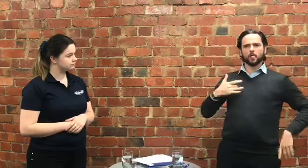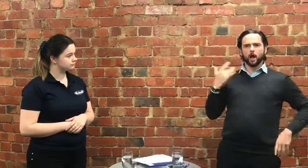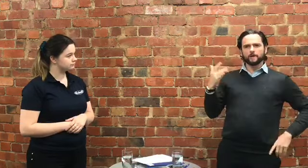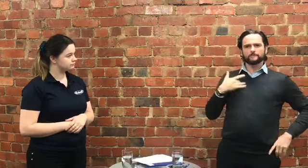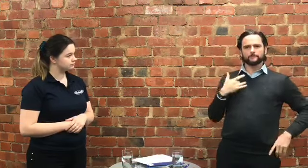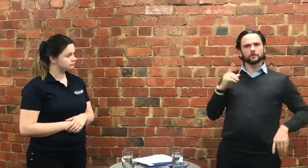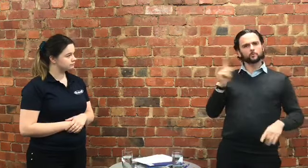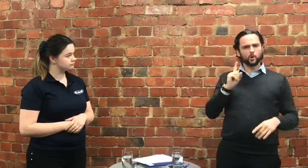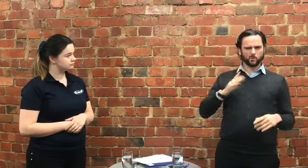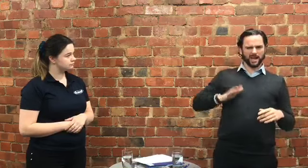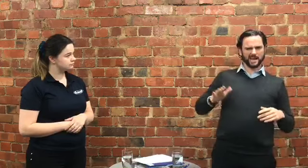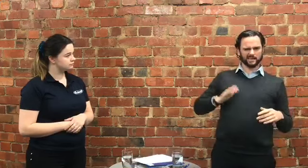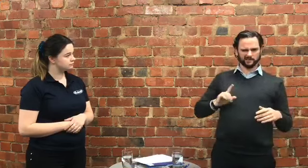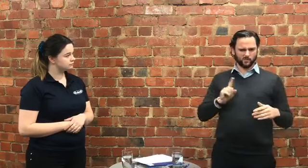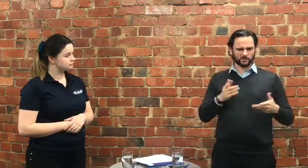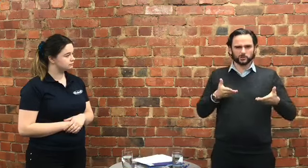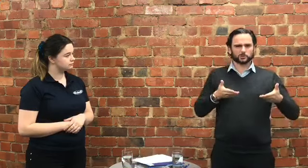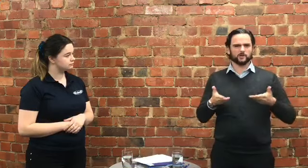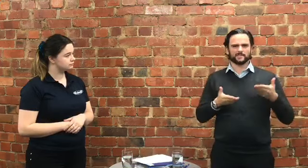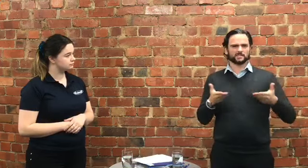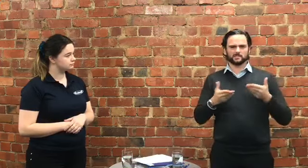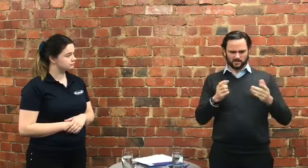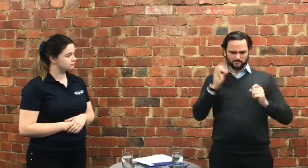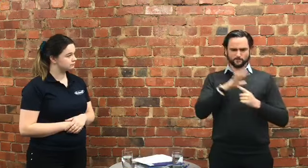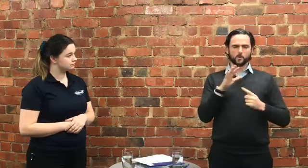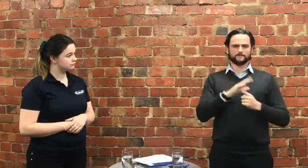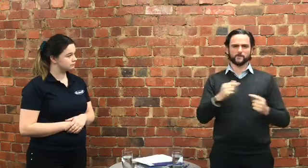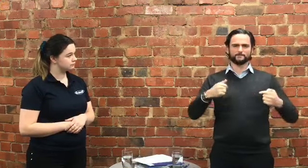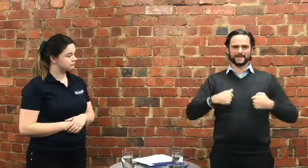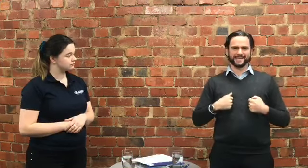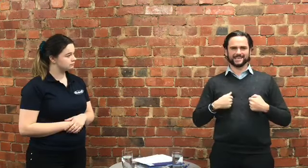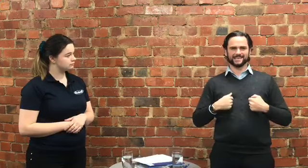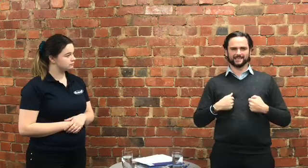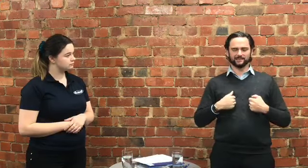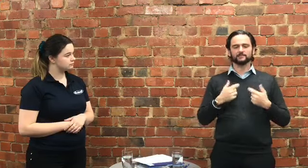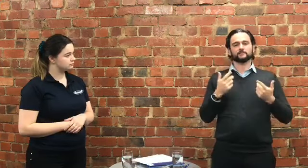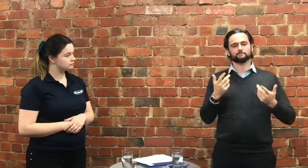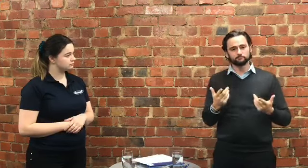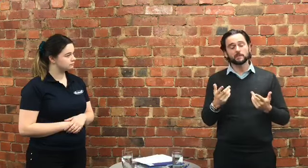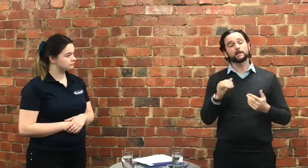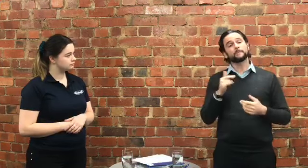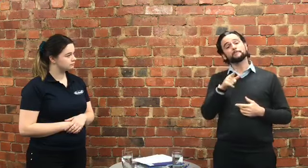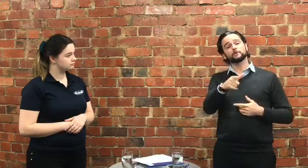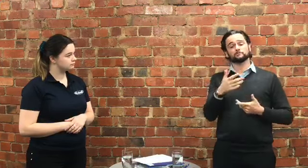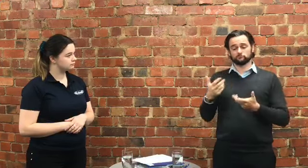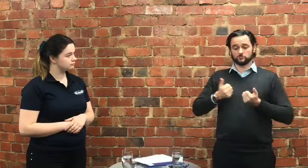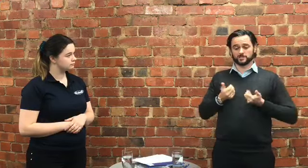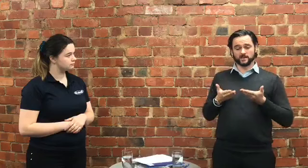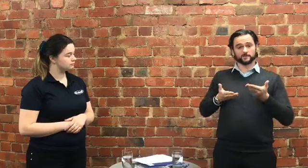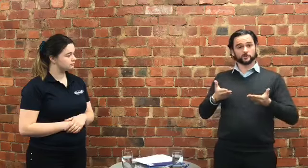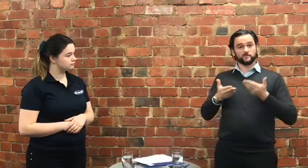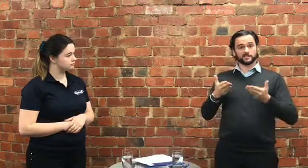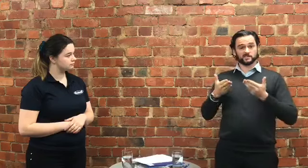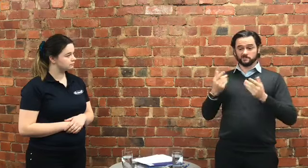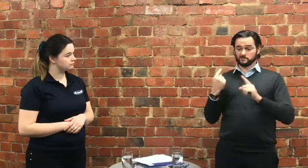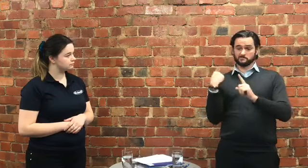previous to the planning what you need to do, what you need to think about, what services might be good for you.